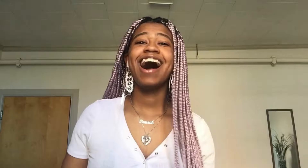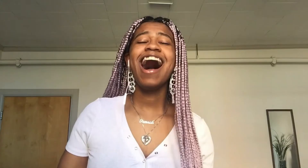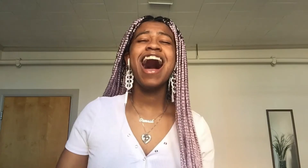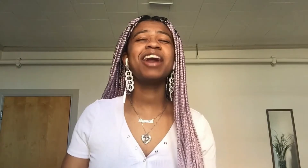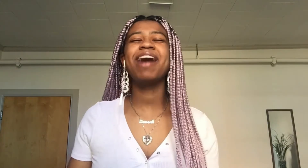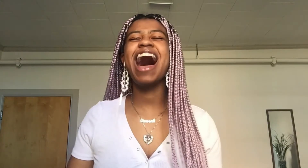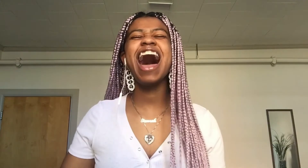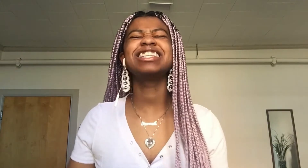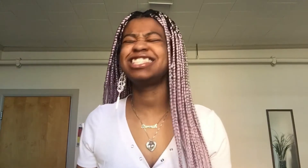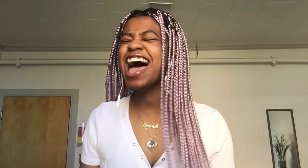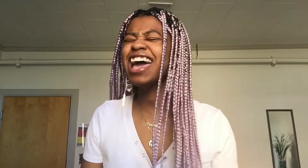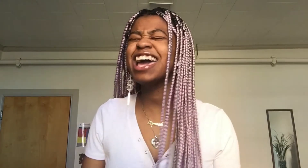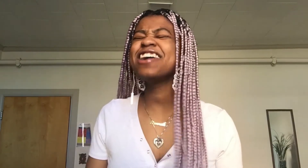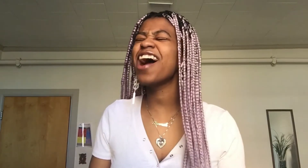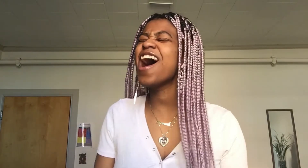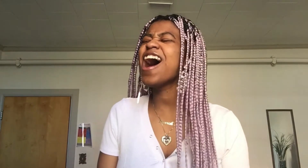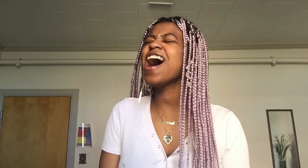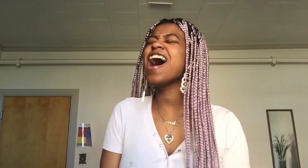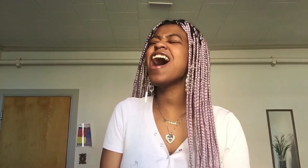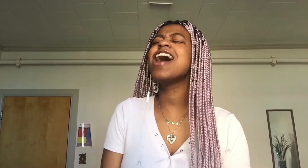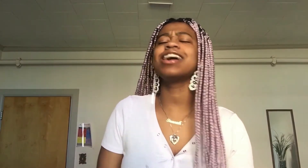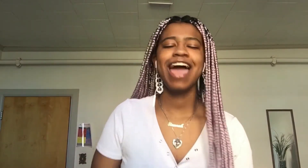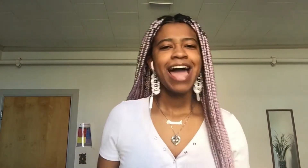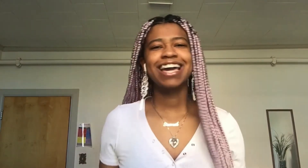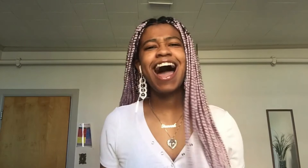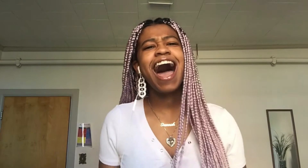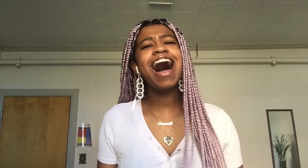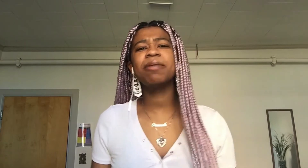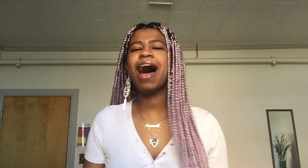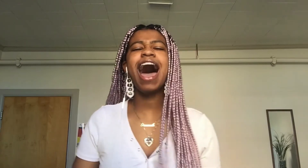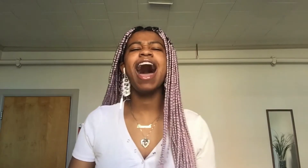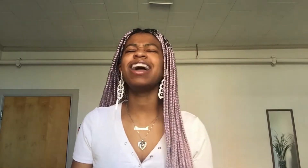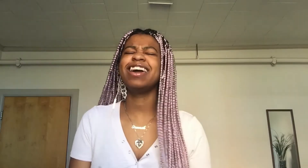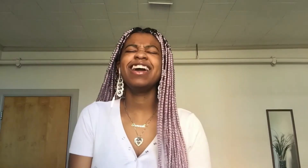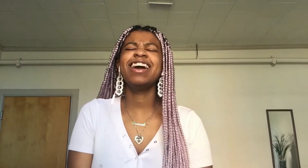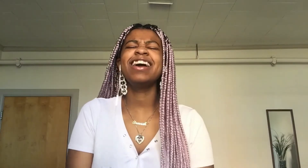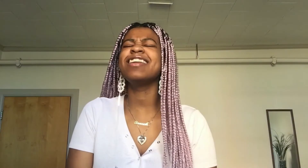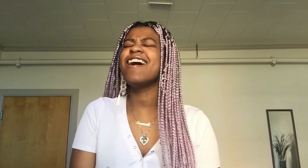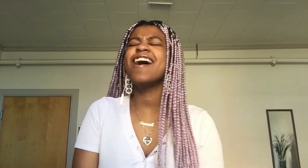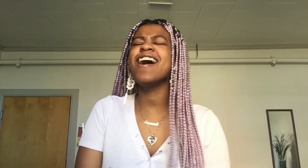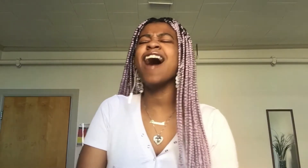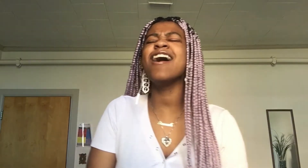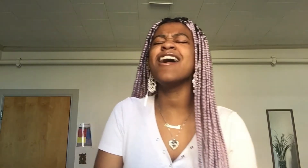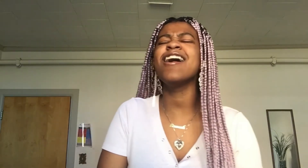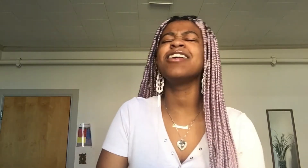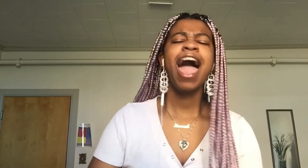God my Savior God my Healer